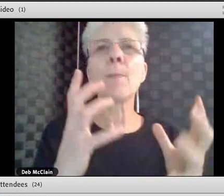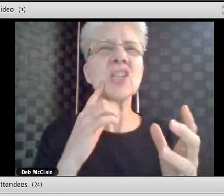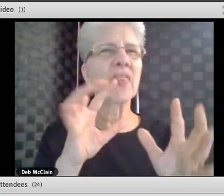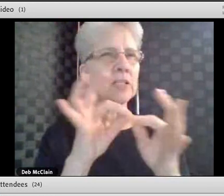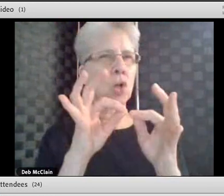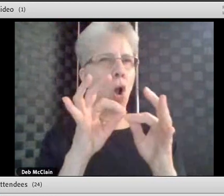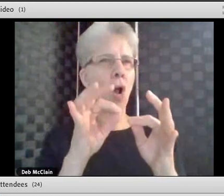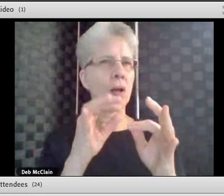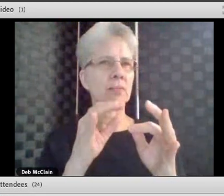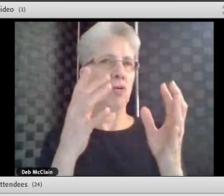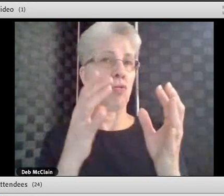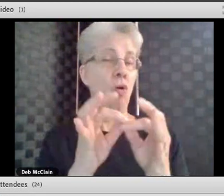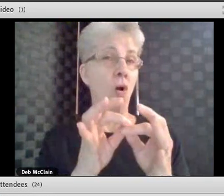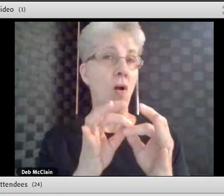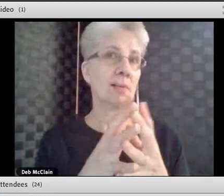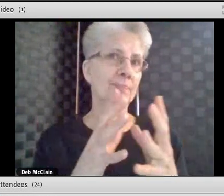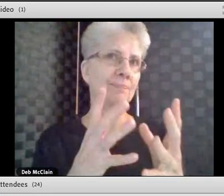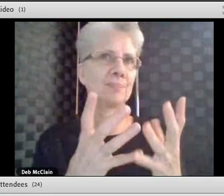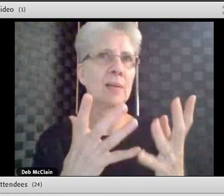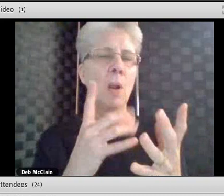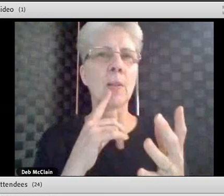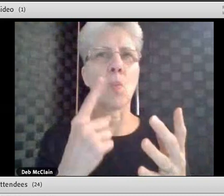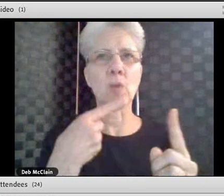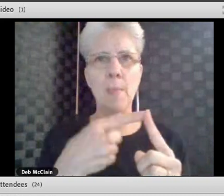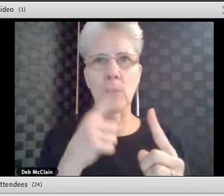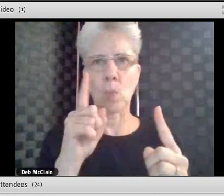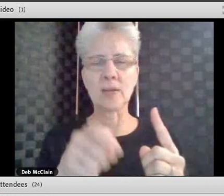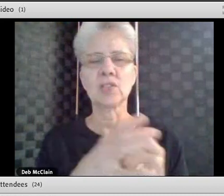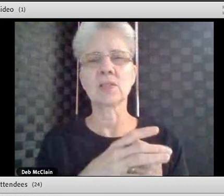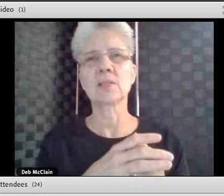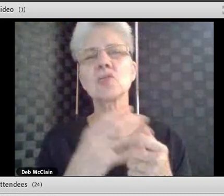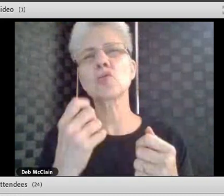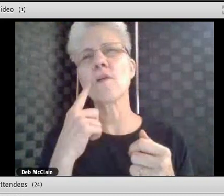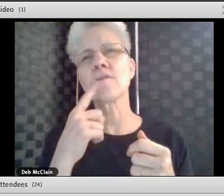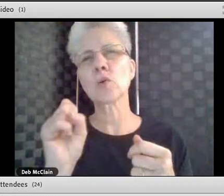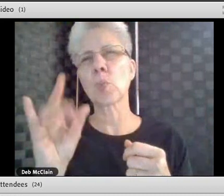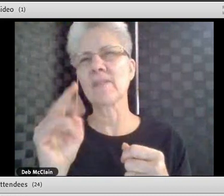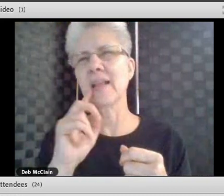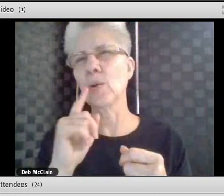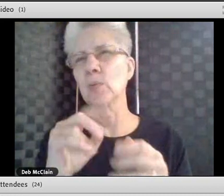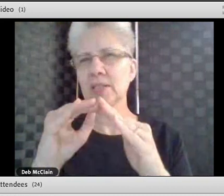how much did this cost both of the labs, which is probably one of your main questions,